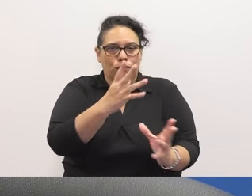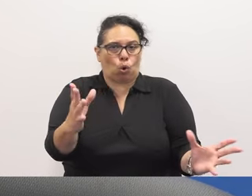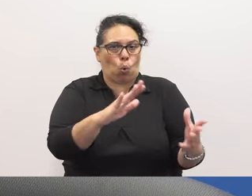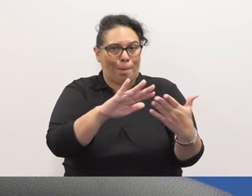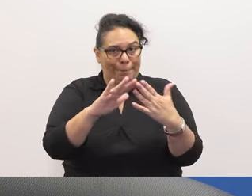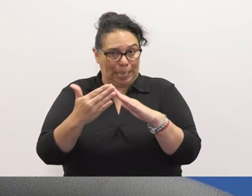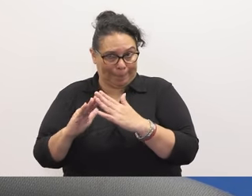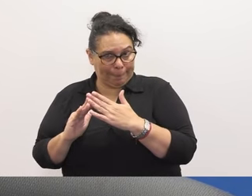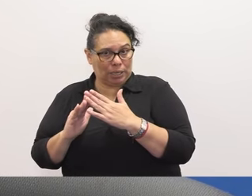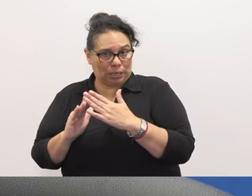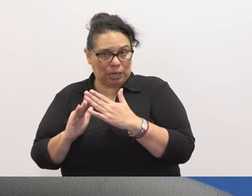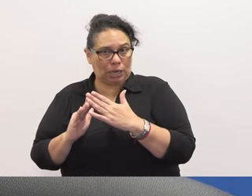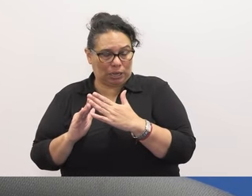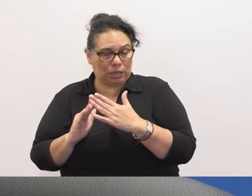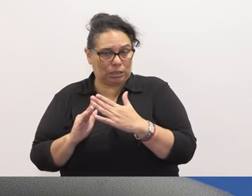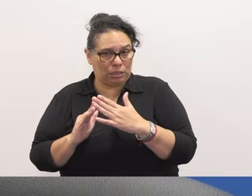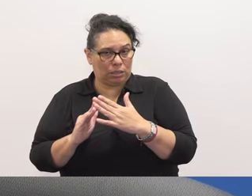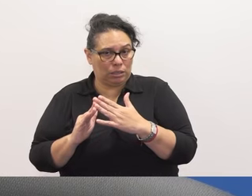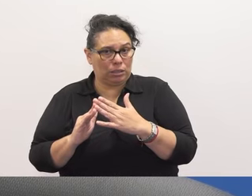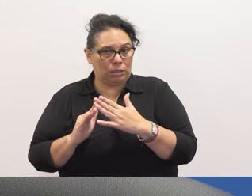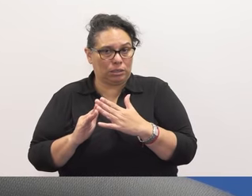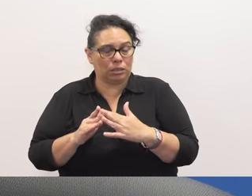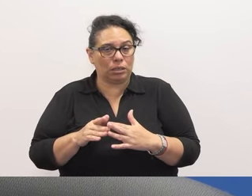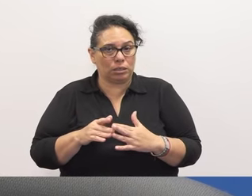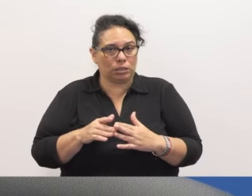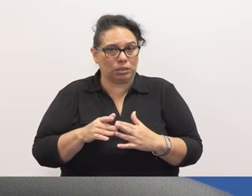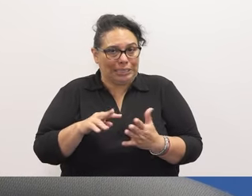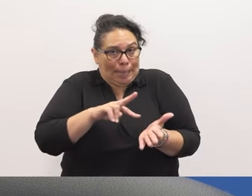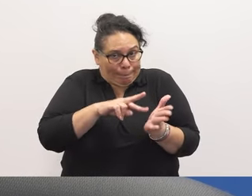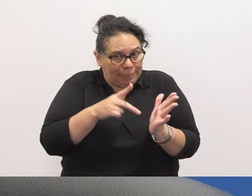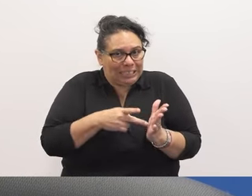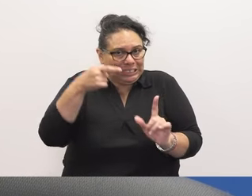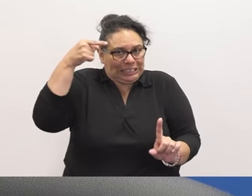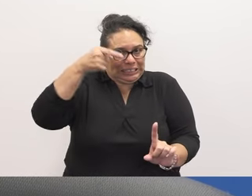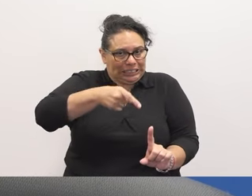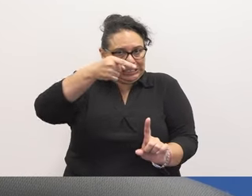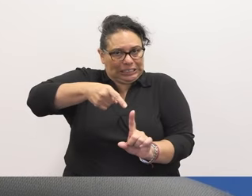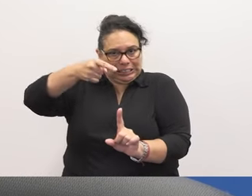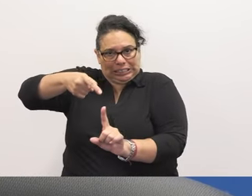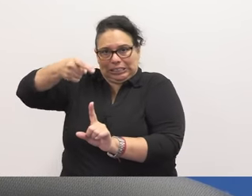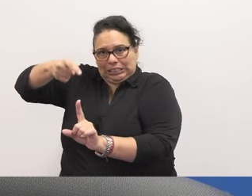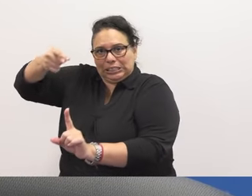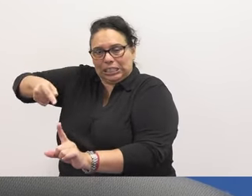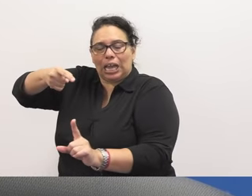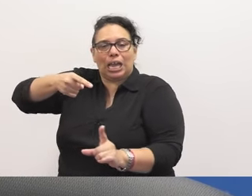that this is what this means, and walk 'em through. This means that this is what